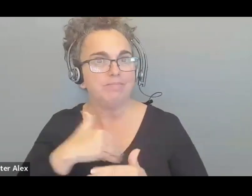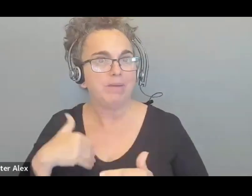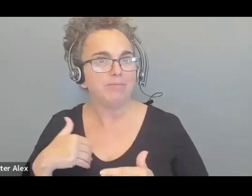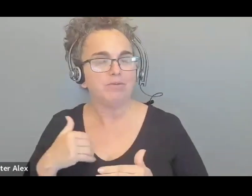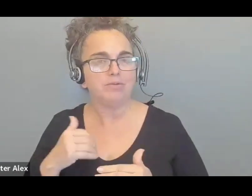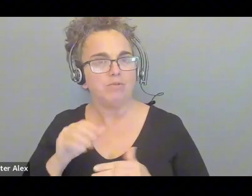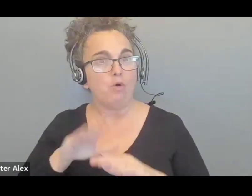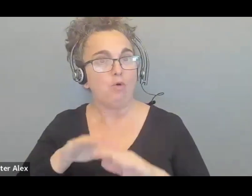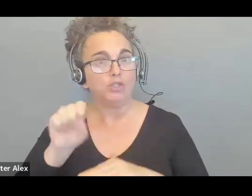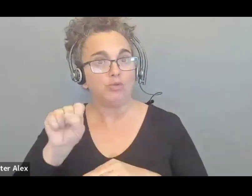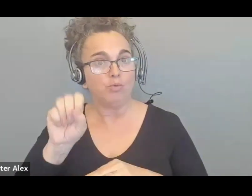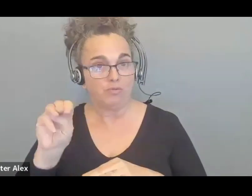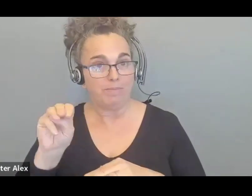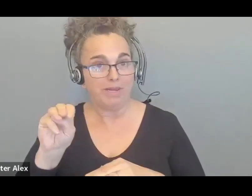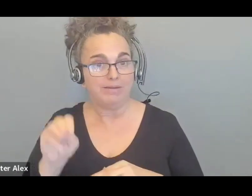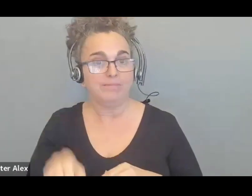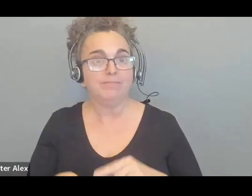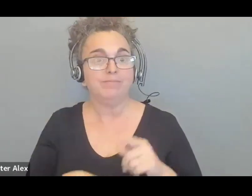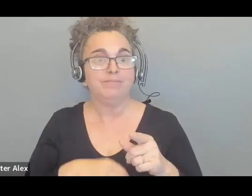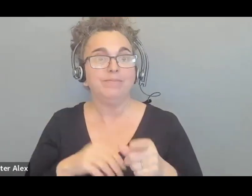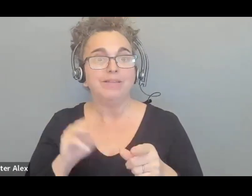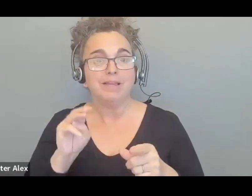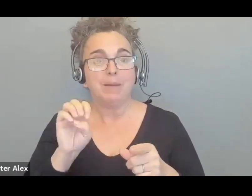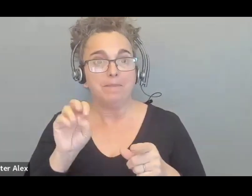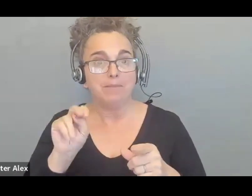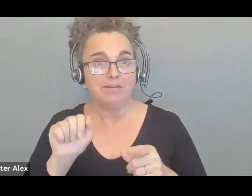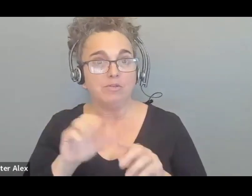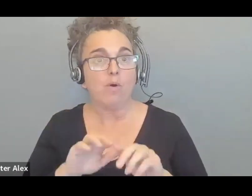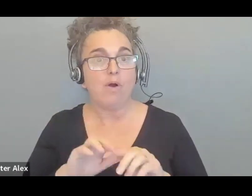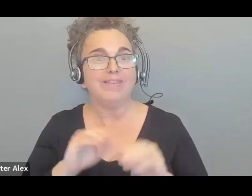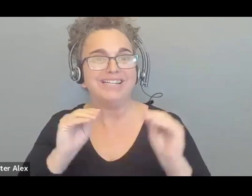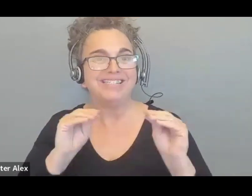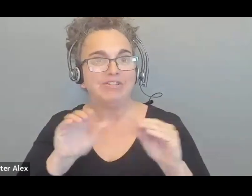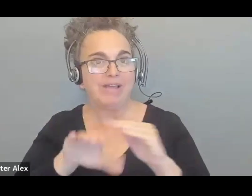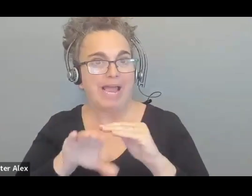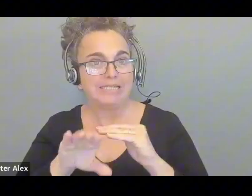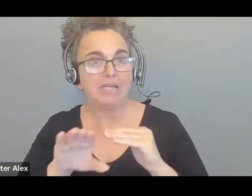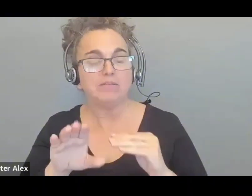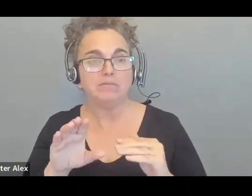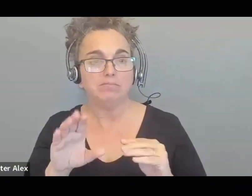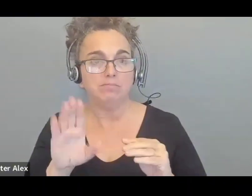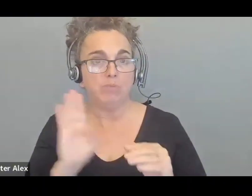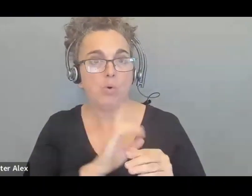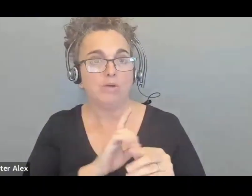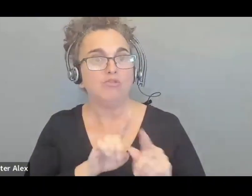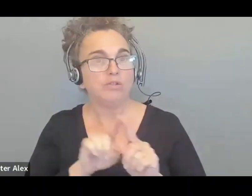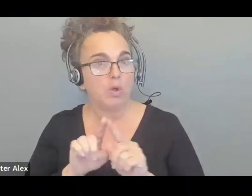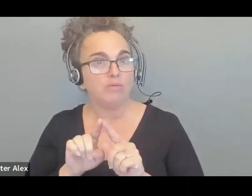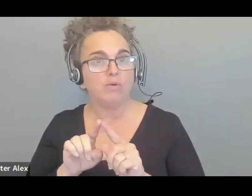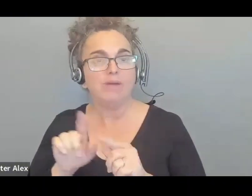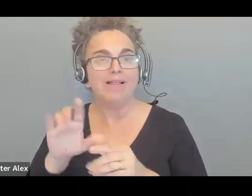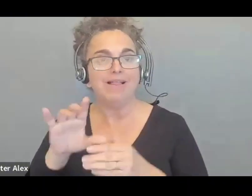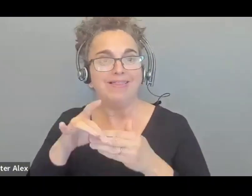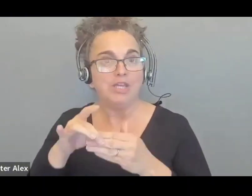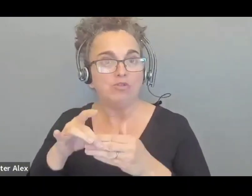In addition to serving on the Teach Access Board, she's also a member of the Accessibility Leadership Committee and the next gen council